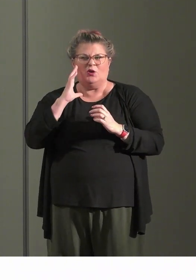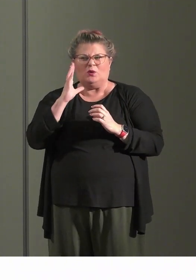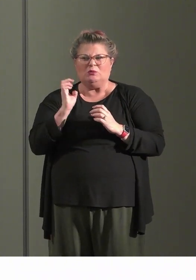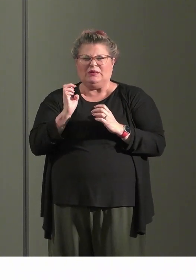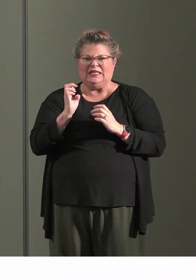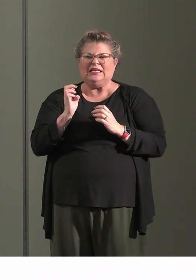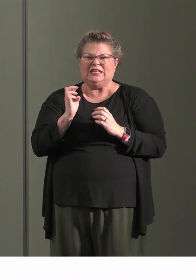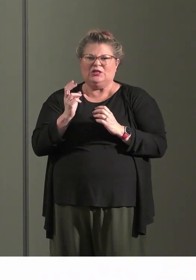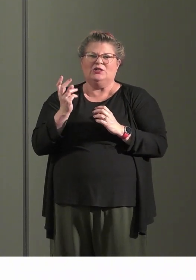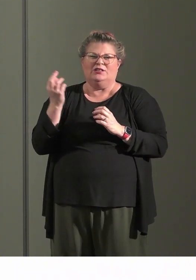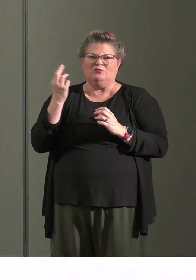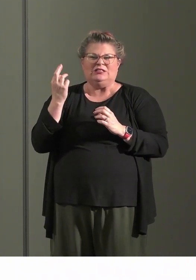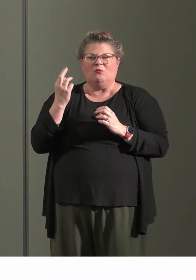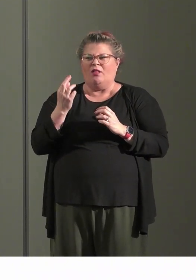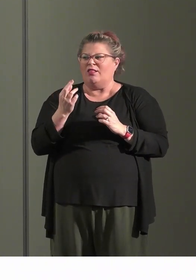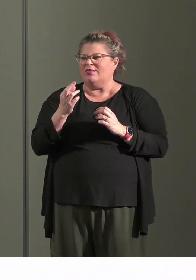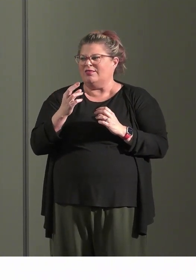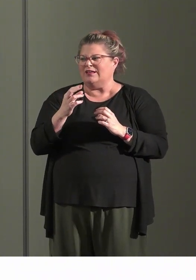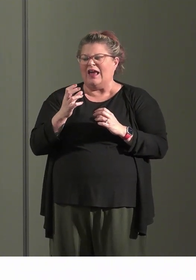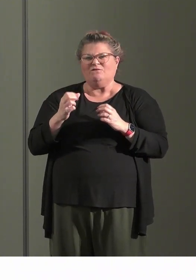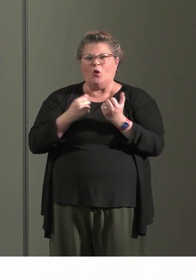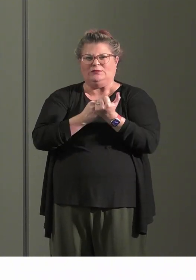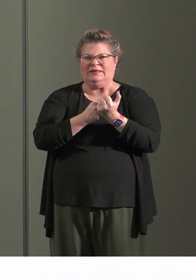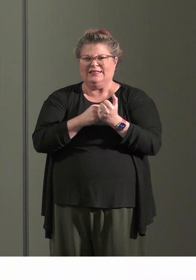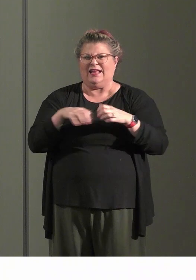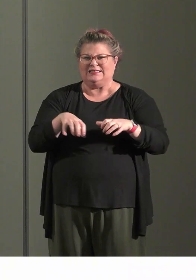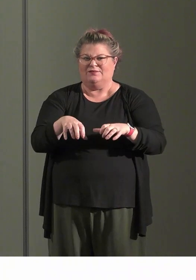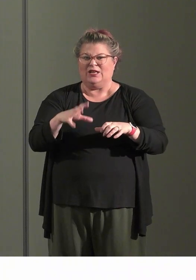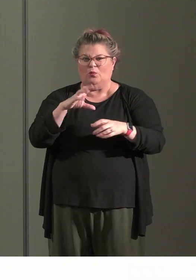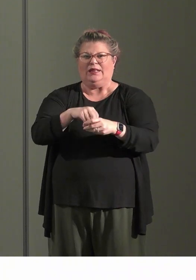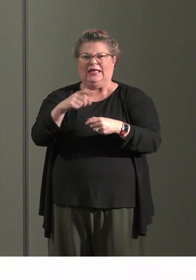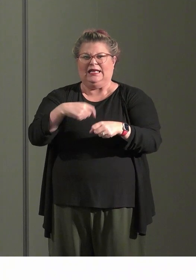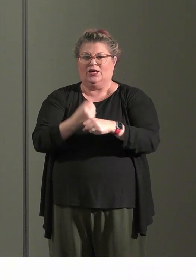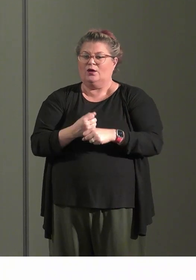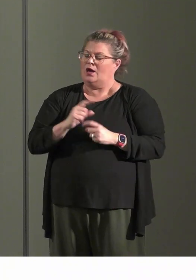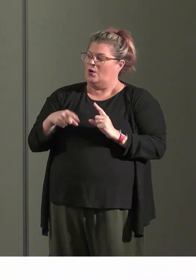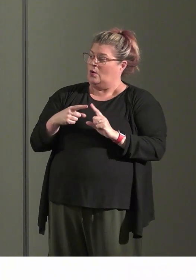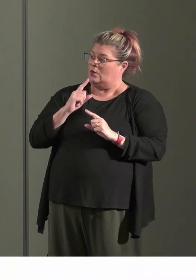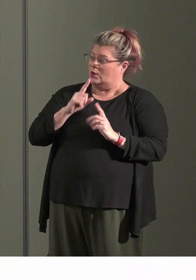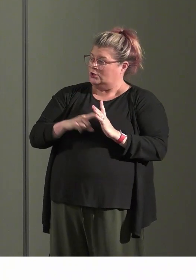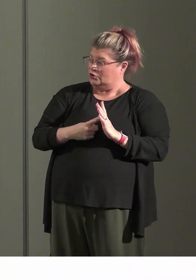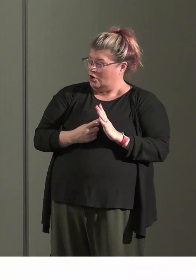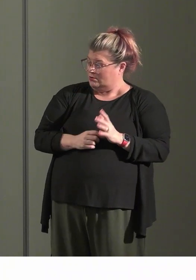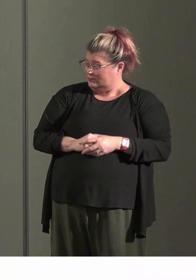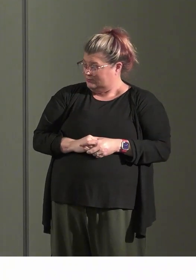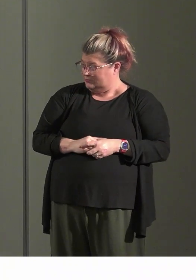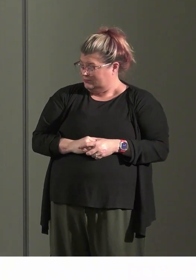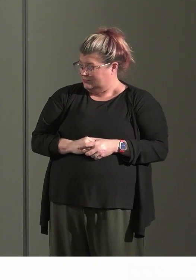of enforcement activity within the EUU. >> DAVE: When will the penalty start?